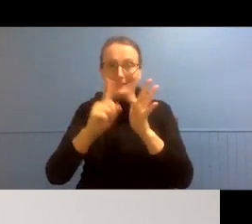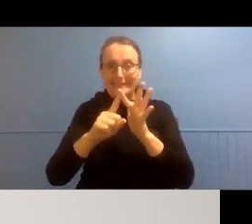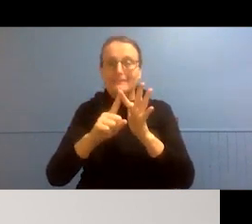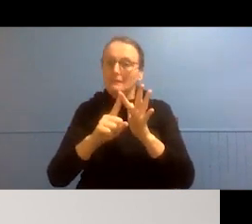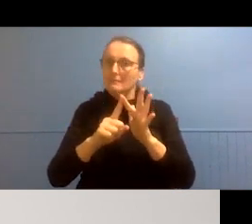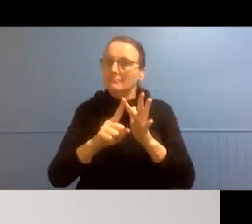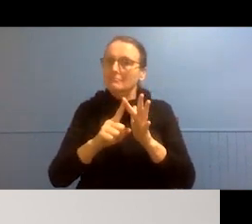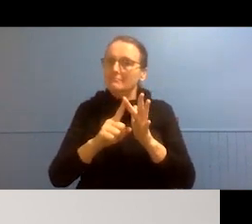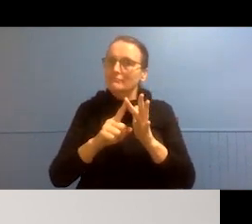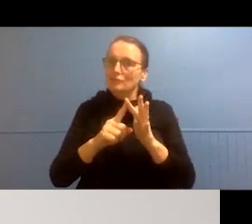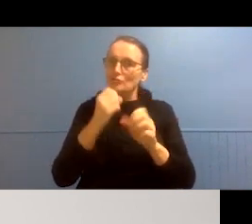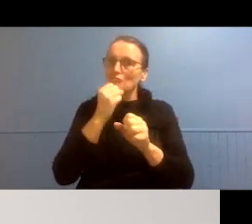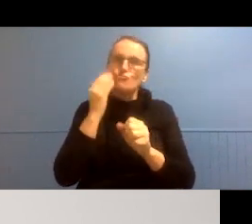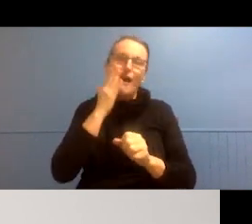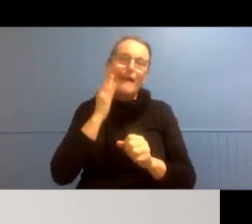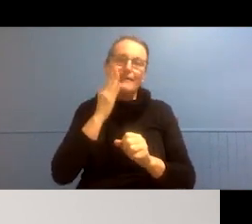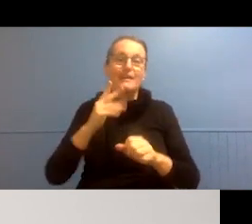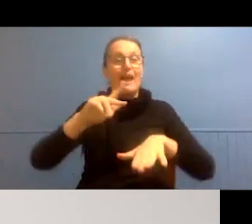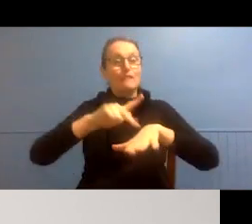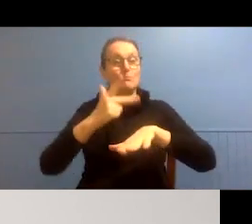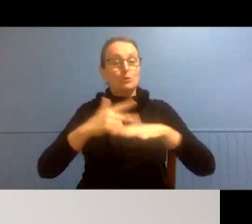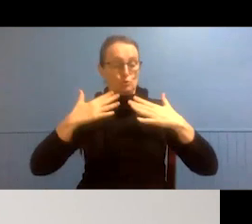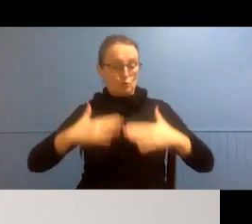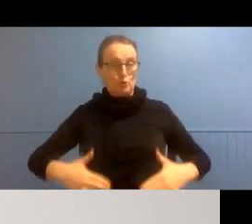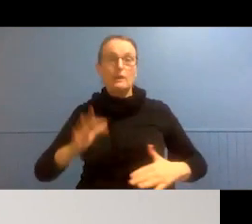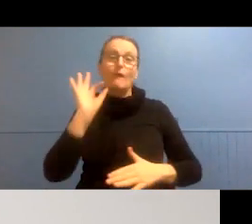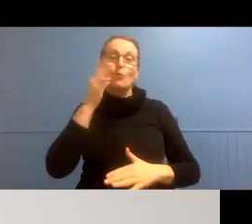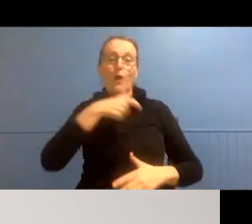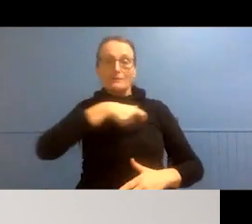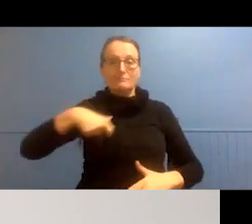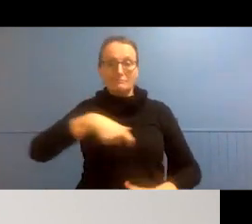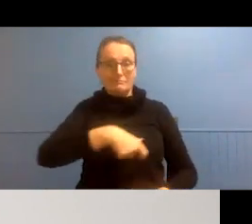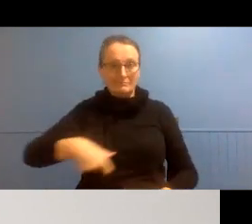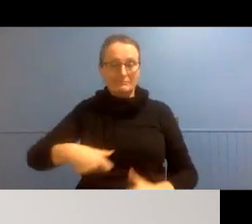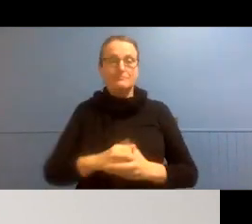wearing a blue T-shirt with some white writing on it. And I'm in my